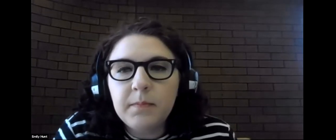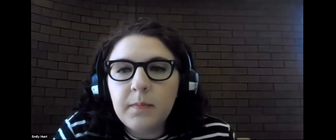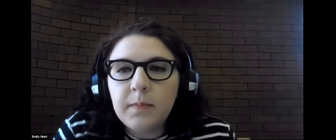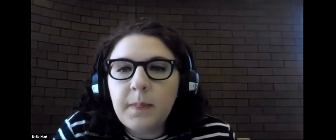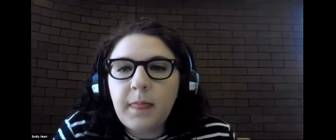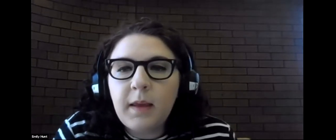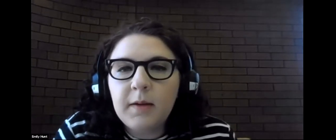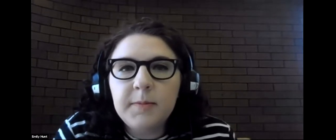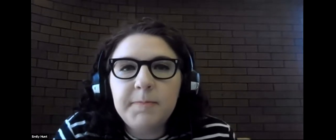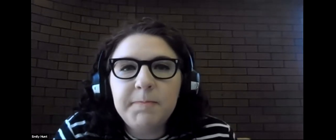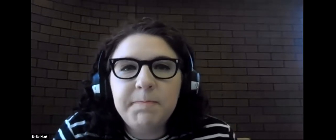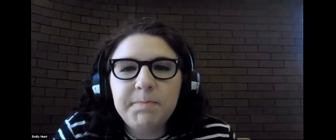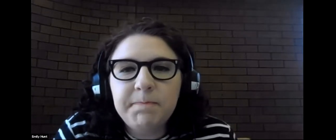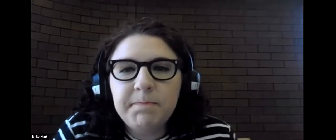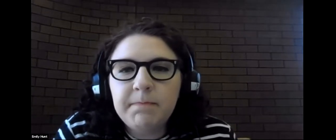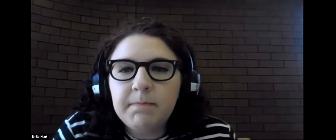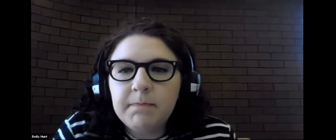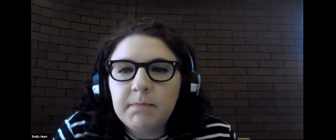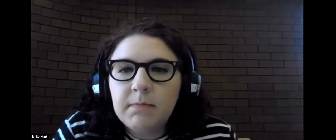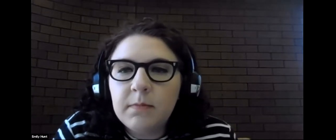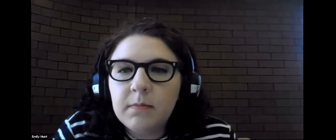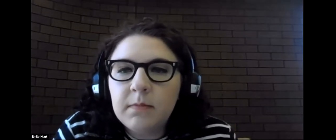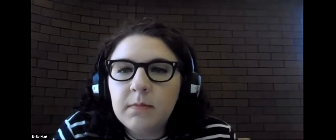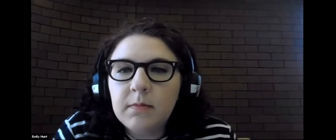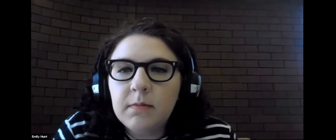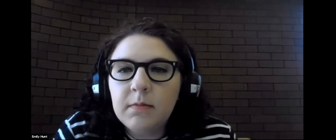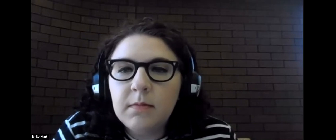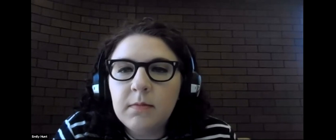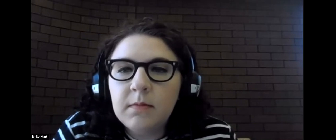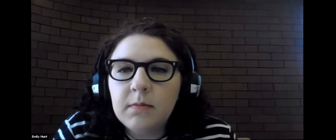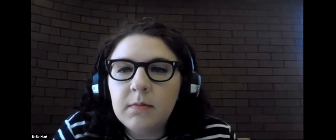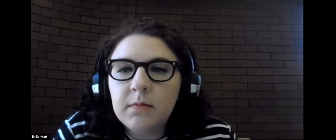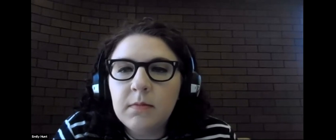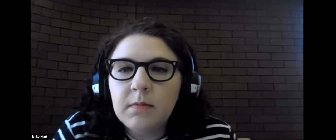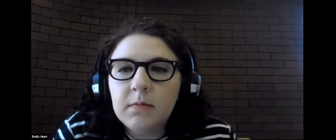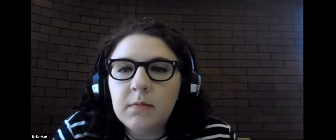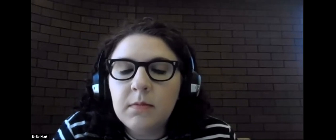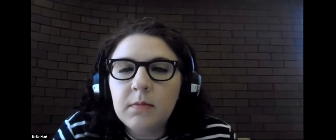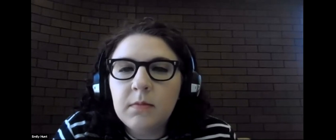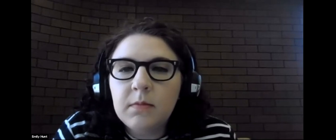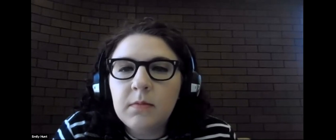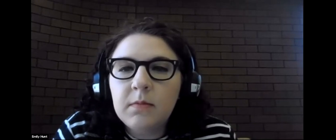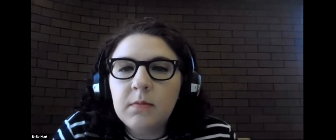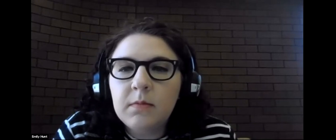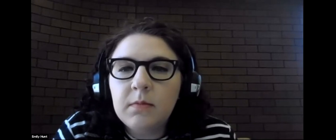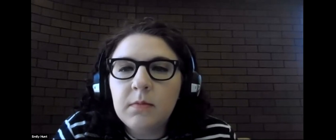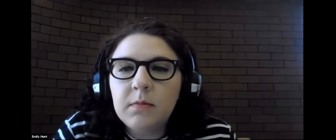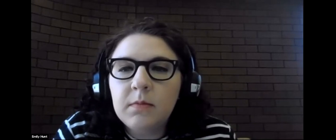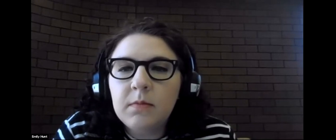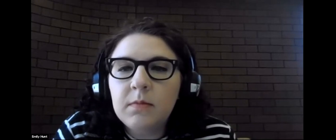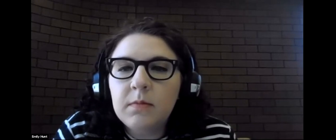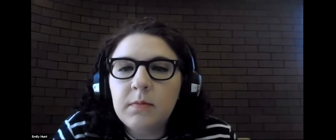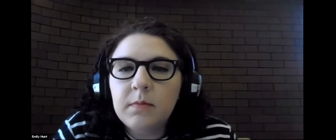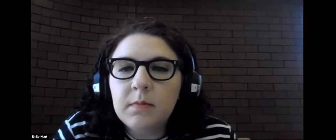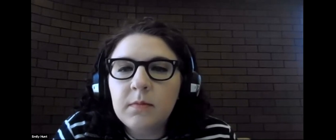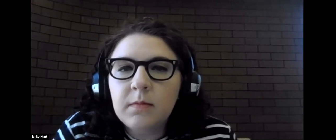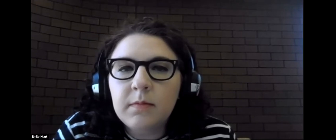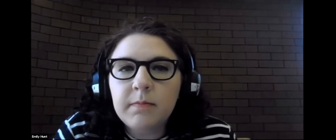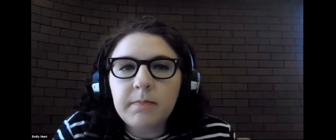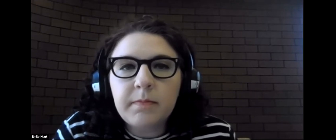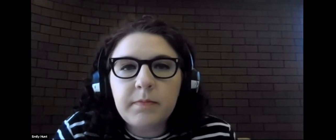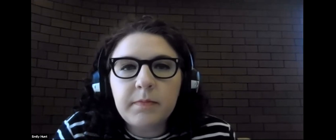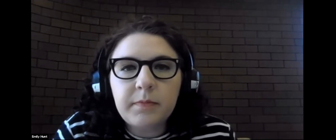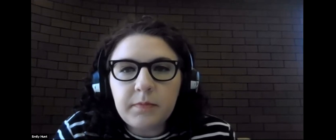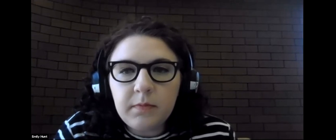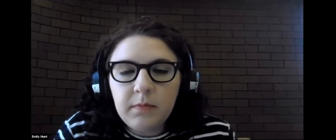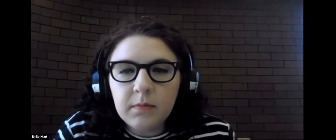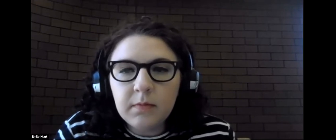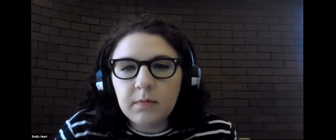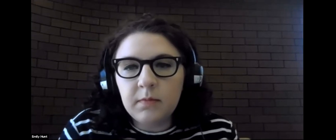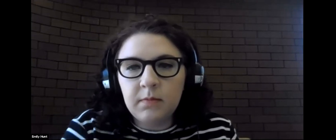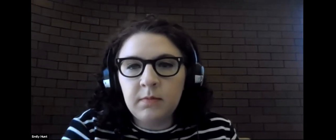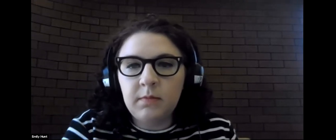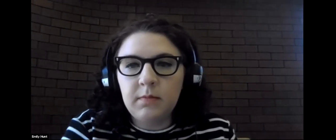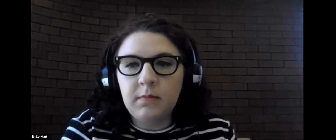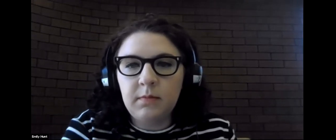Emily Hunt: I'll wait.